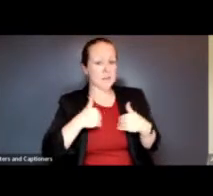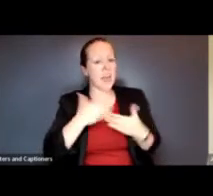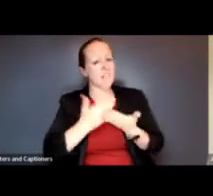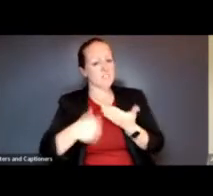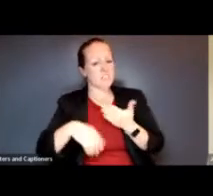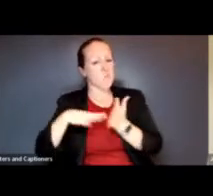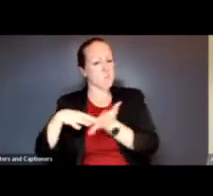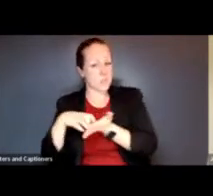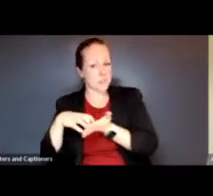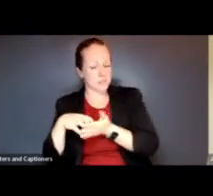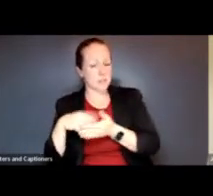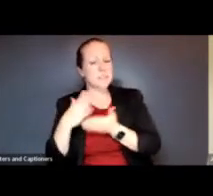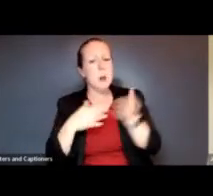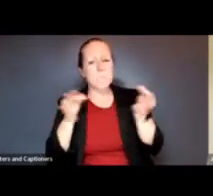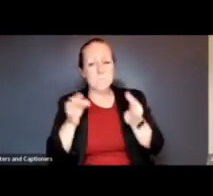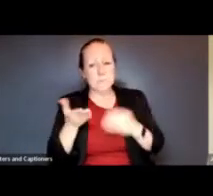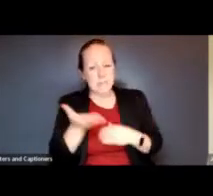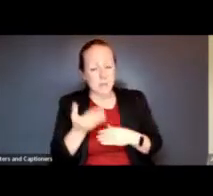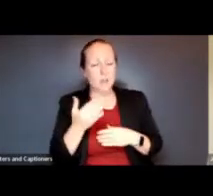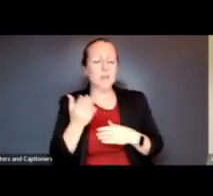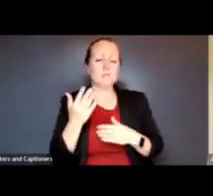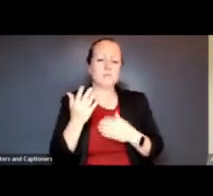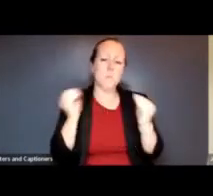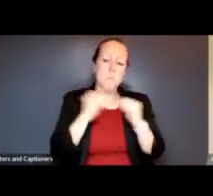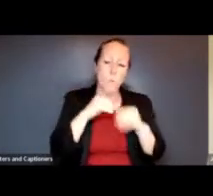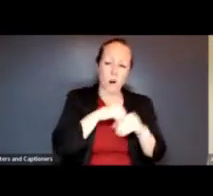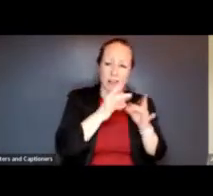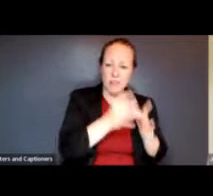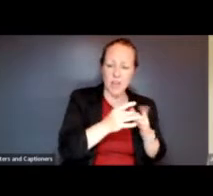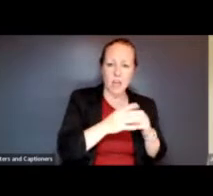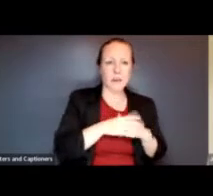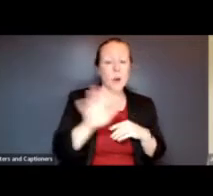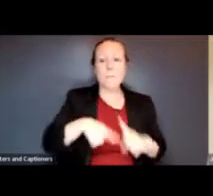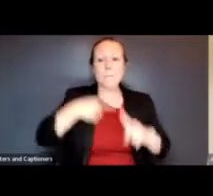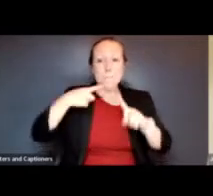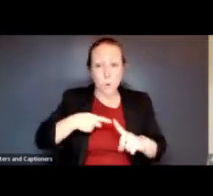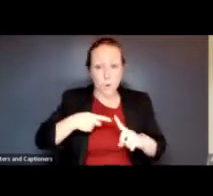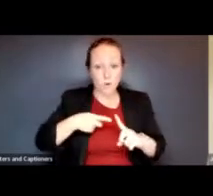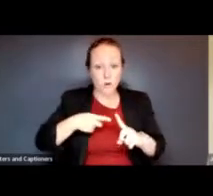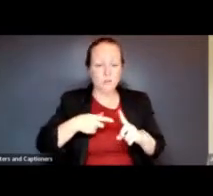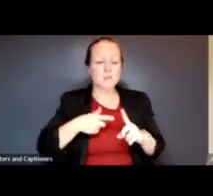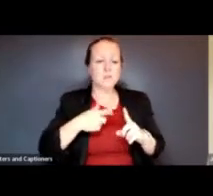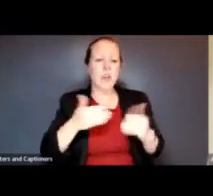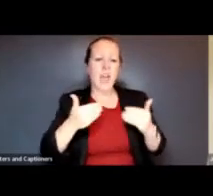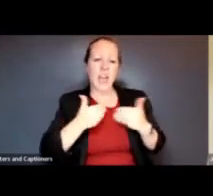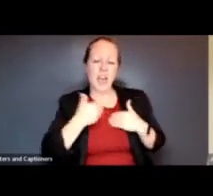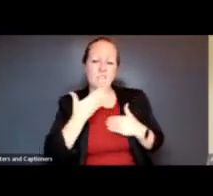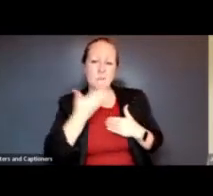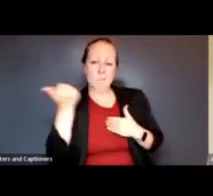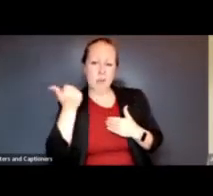in the guide. But there are better ways to ask, that's the bottom line. And that's what the standardized tools that we're